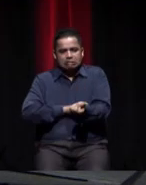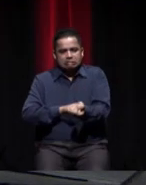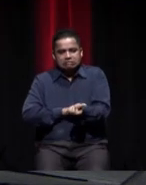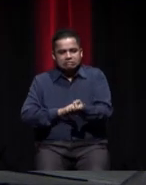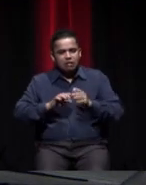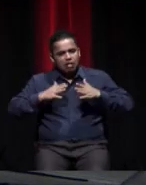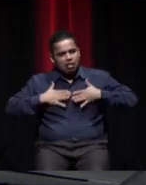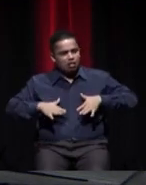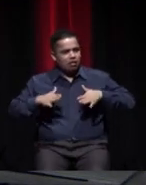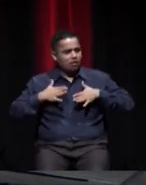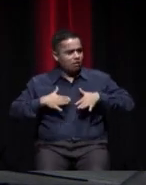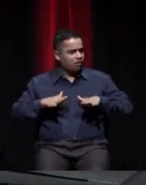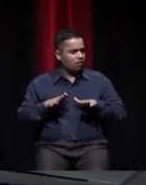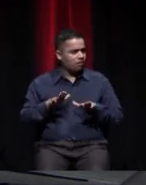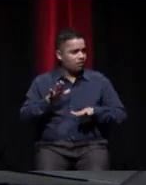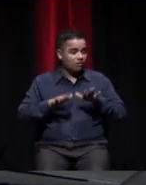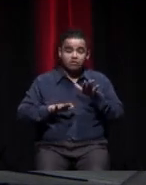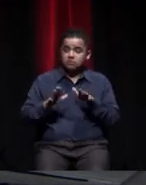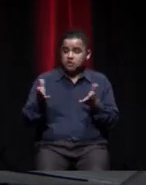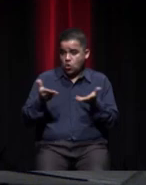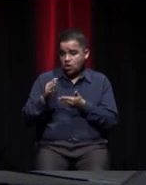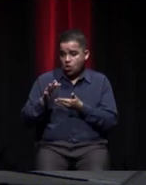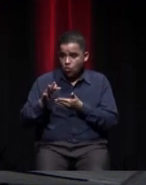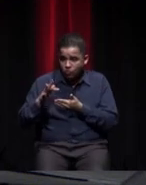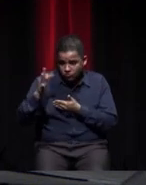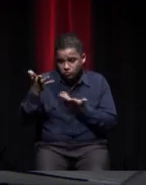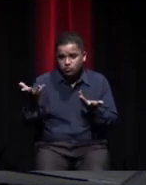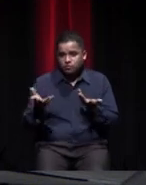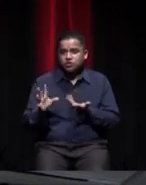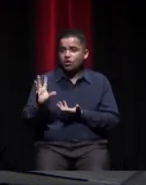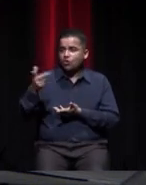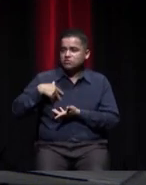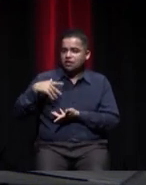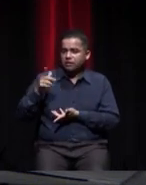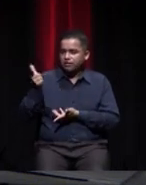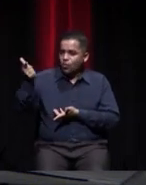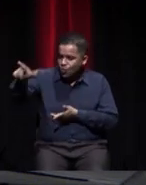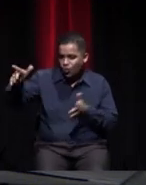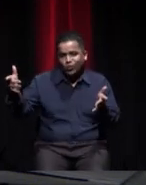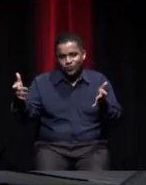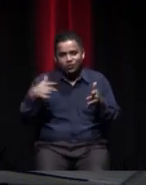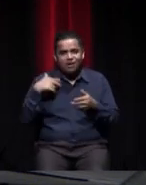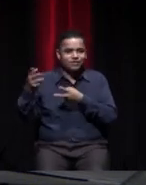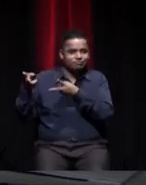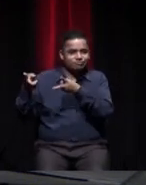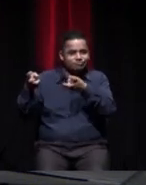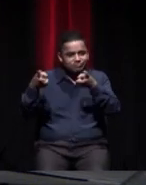Sooner or later, it'll be poked by the other. Then it's what we see in these outbursts of hatred,